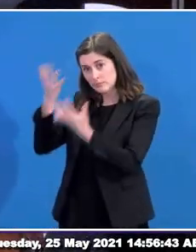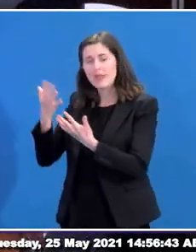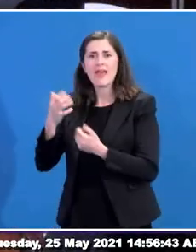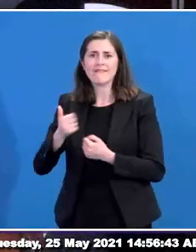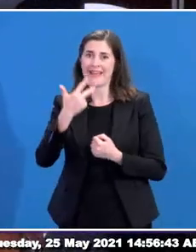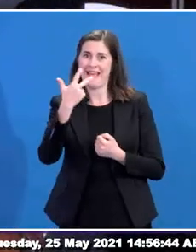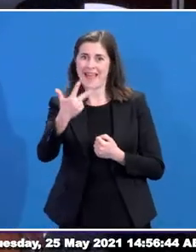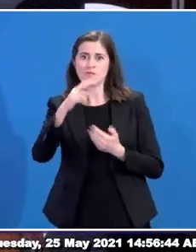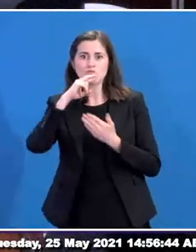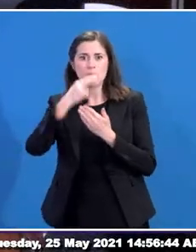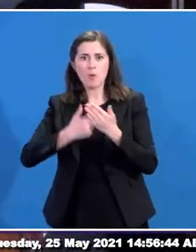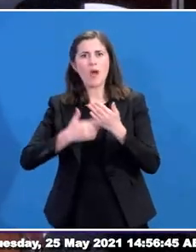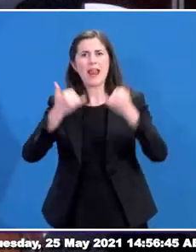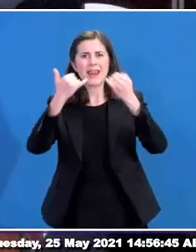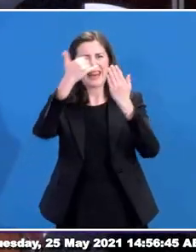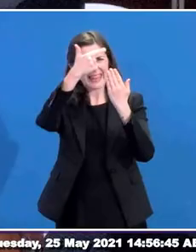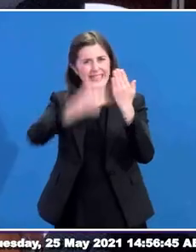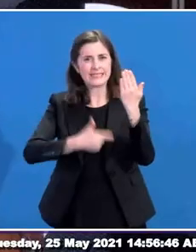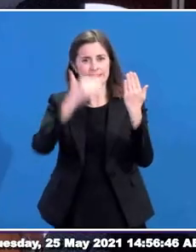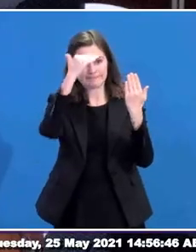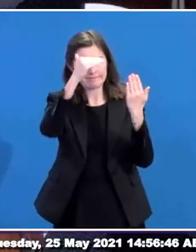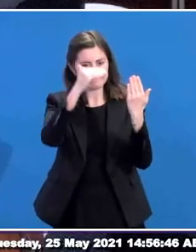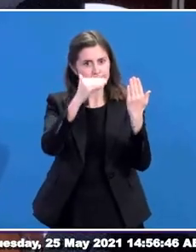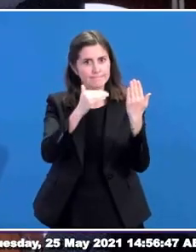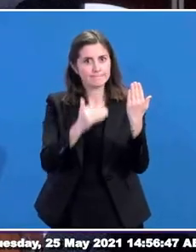Ms Piaud has a copy, but you will find copies of the reports in Tender